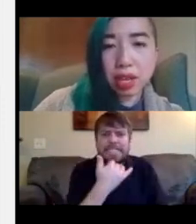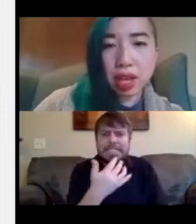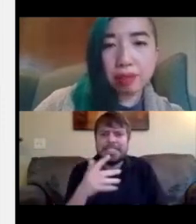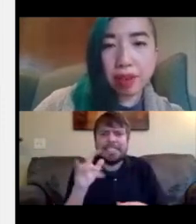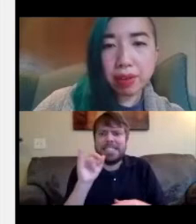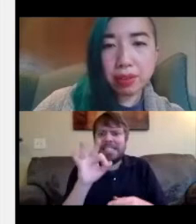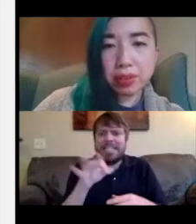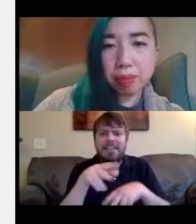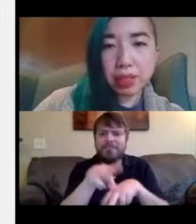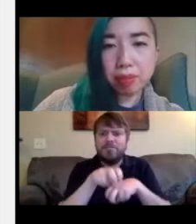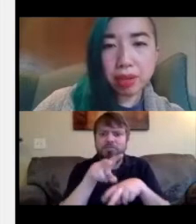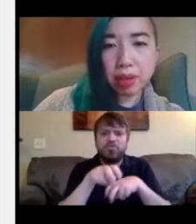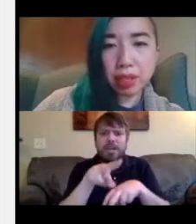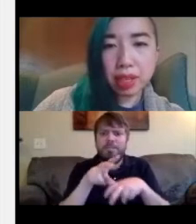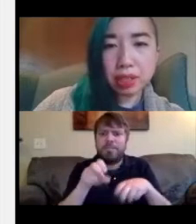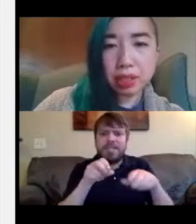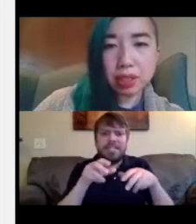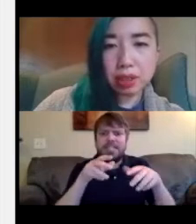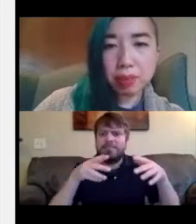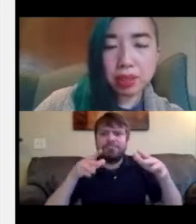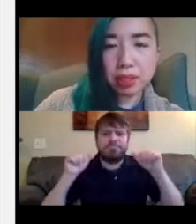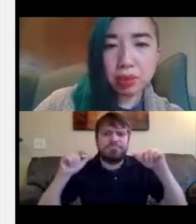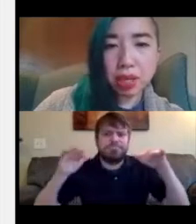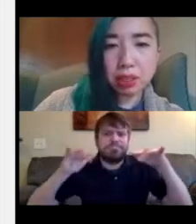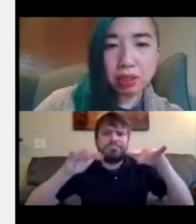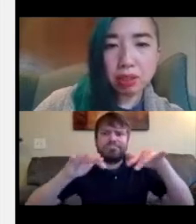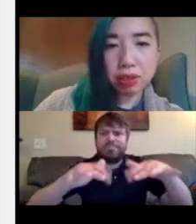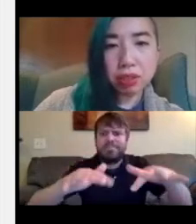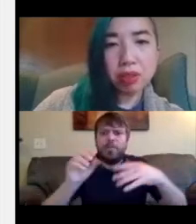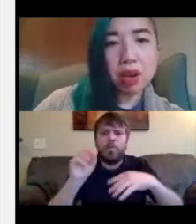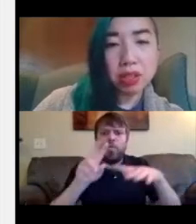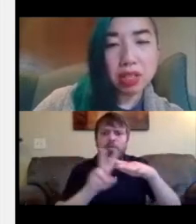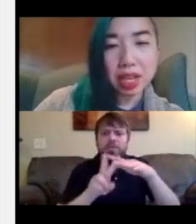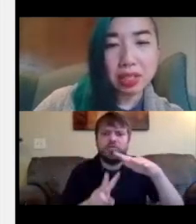I have never, to the best of my recollection, been subject to a Rorschach test,